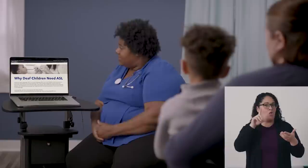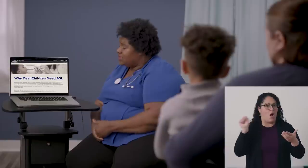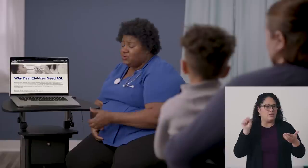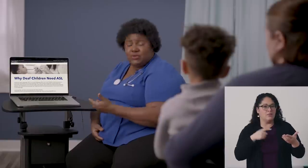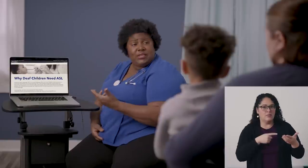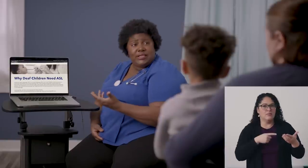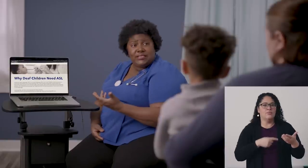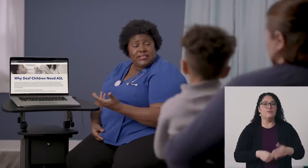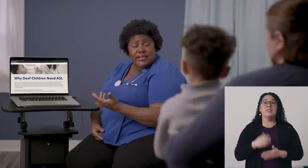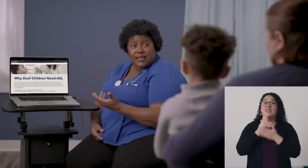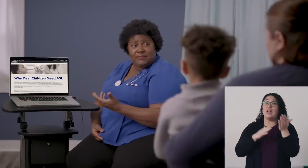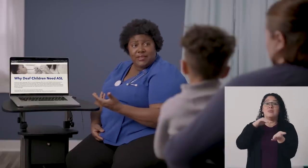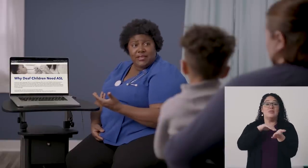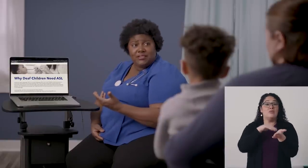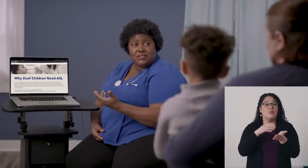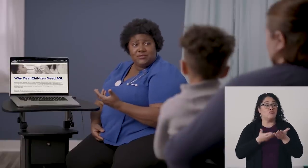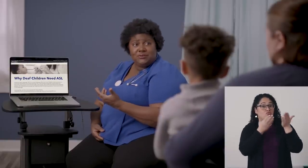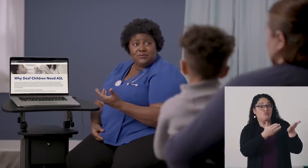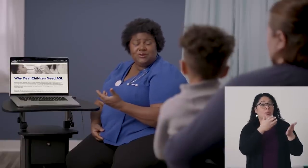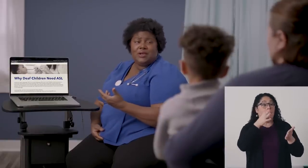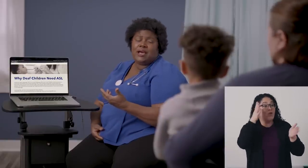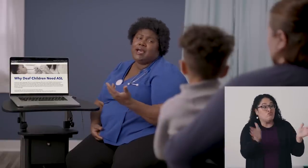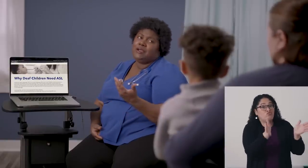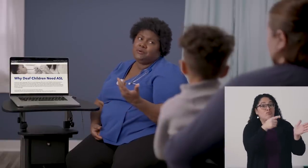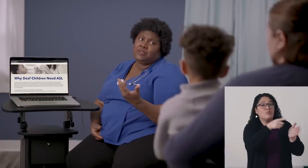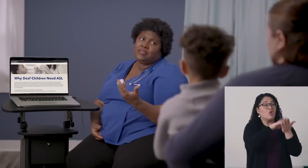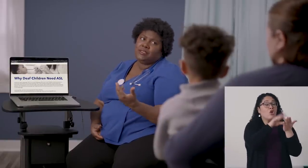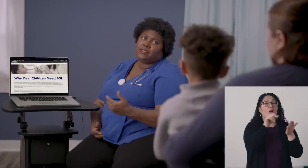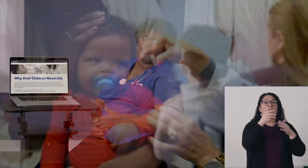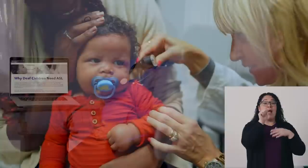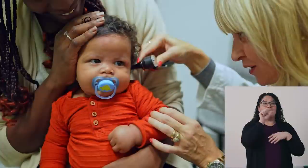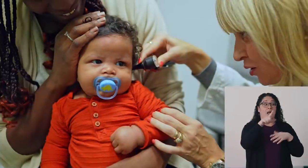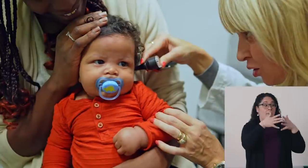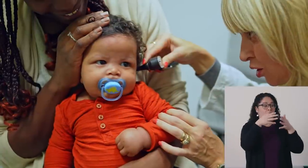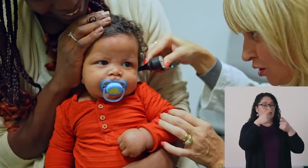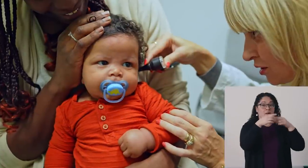Some doctors offer parents information about American Sign Language (ASL),